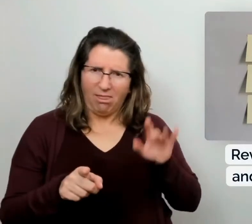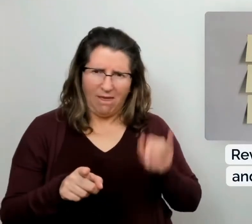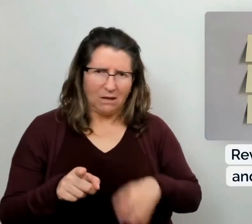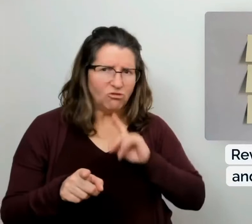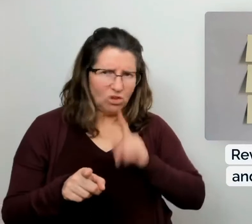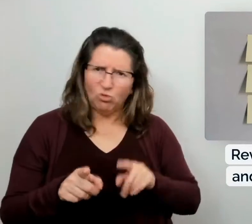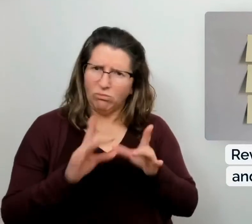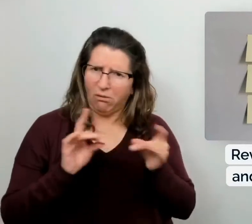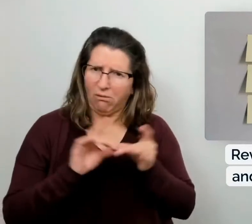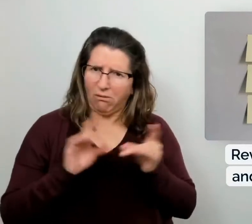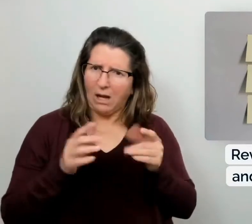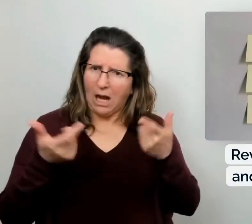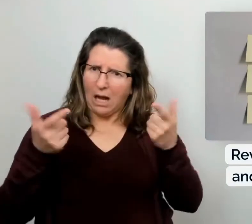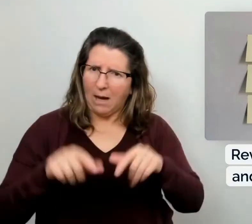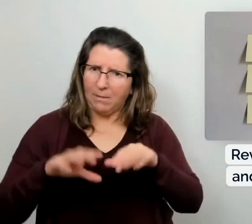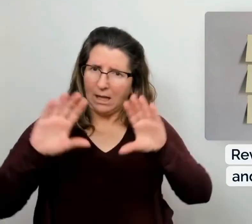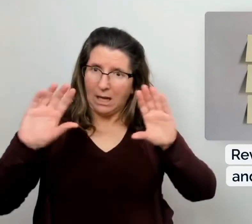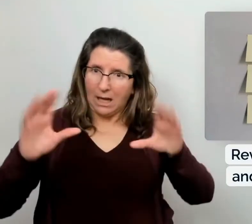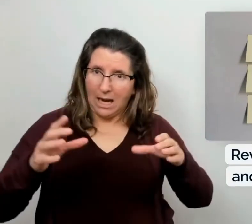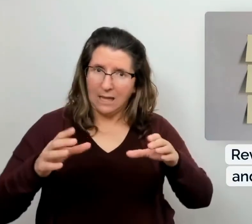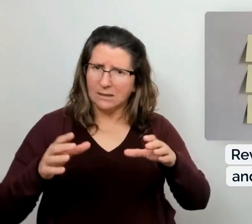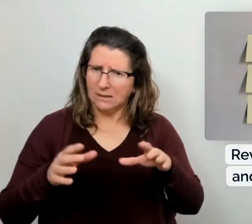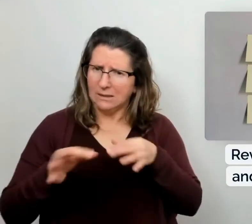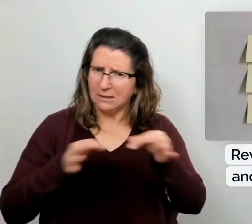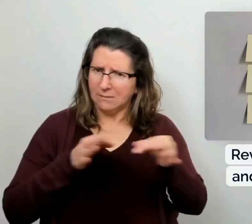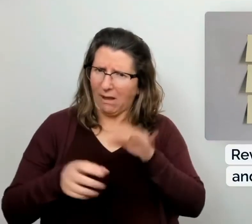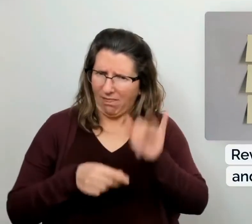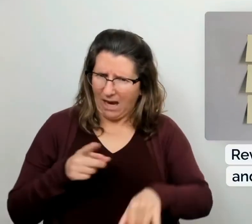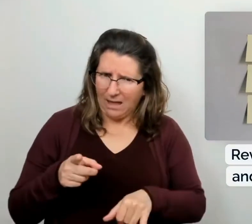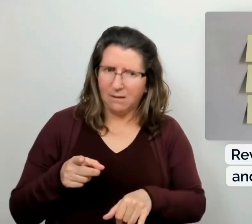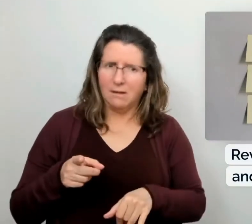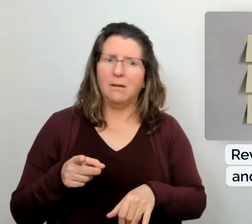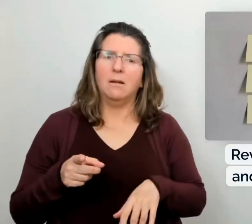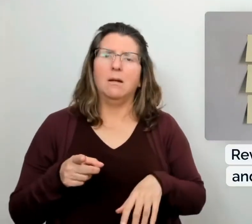of one another's notes for clarity and correctness, also reinforces learning.